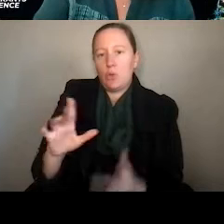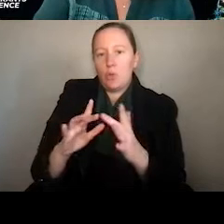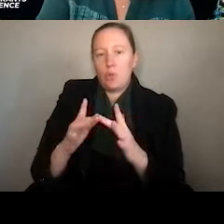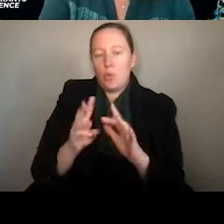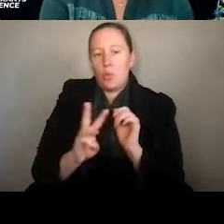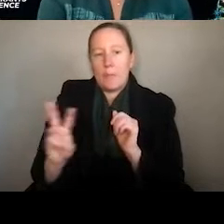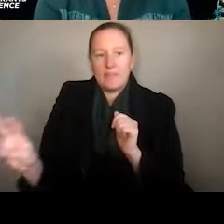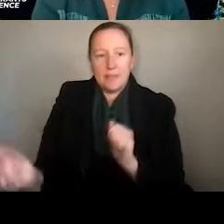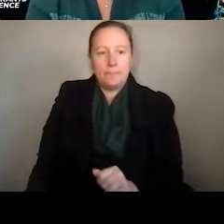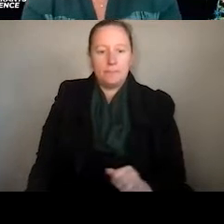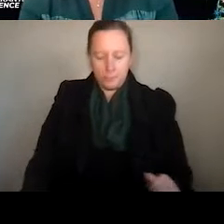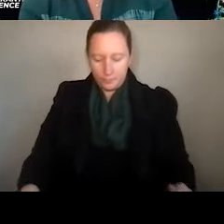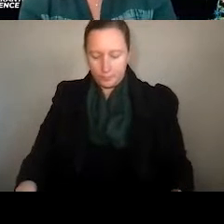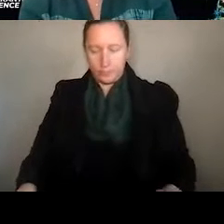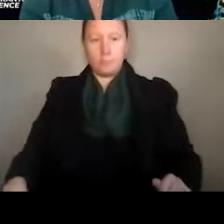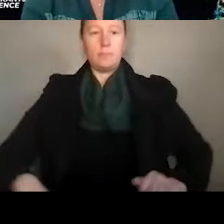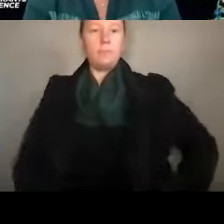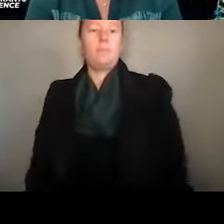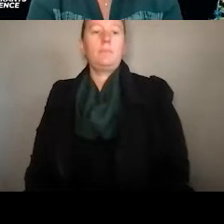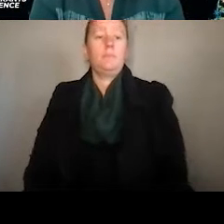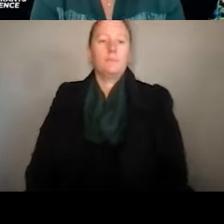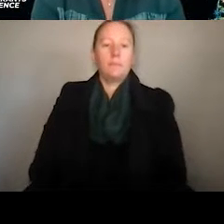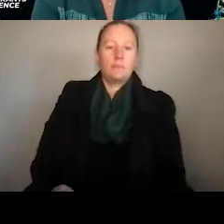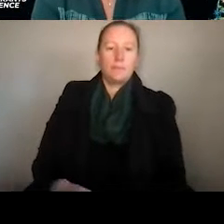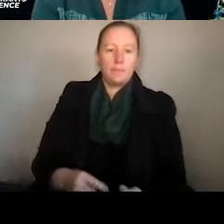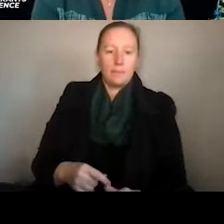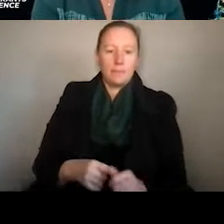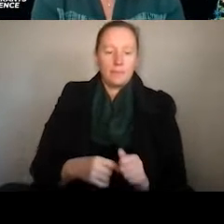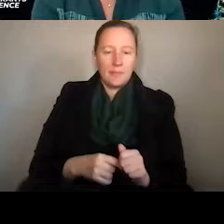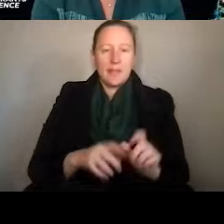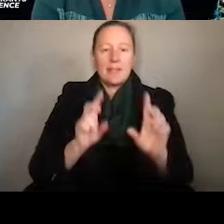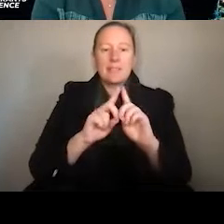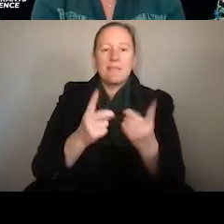Let's start with the Division of Equity for Excellence in STEM.